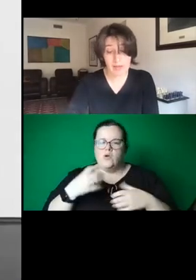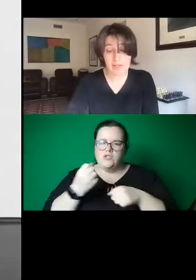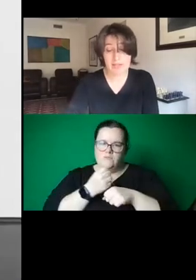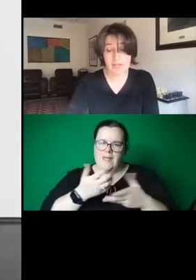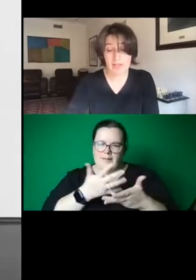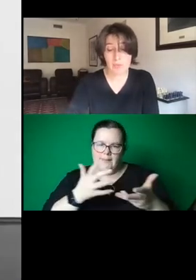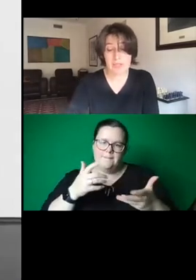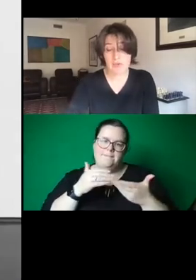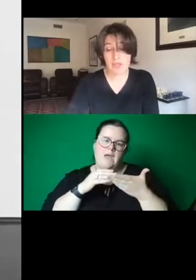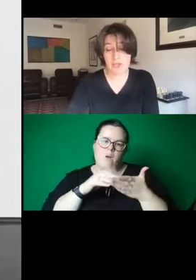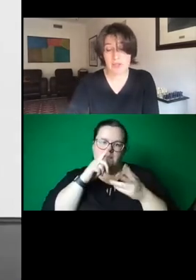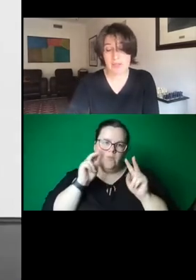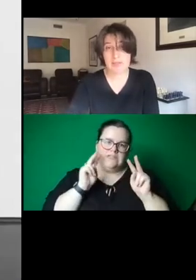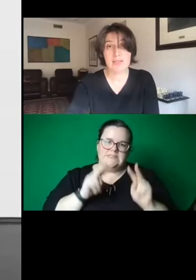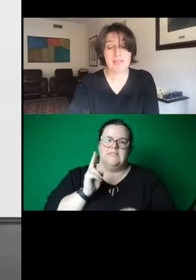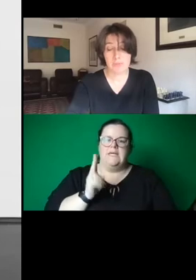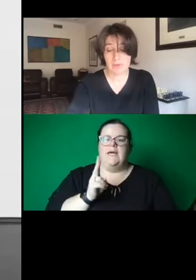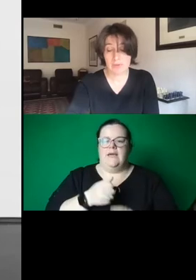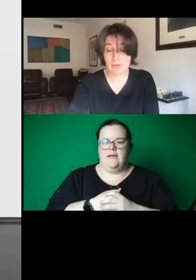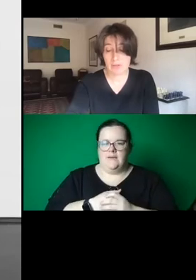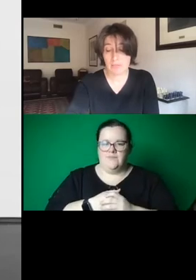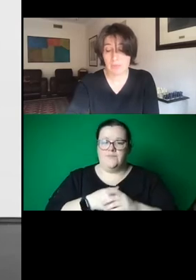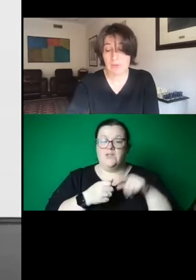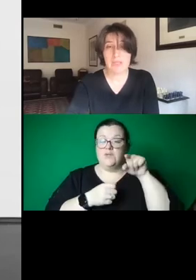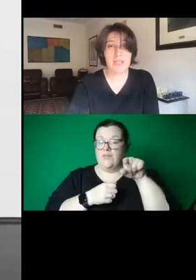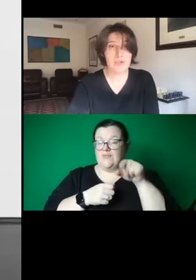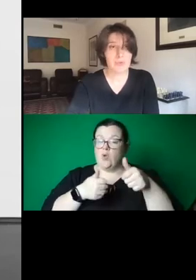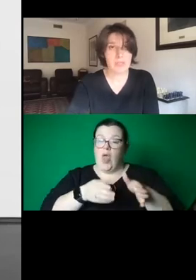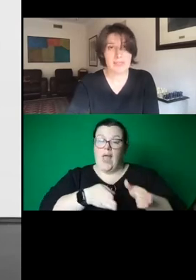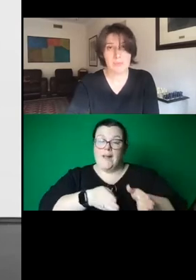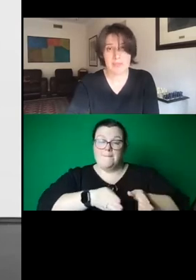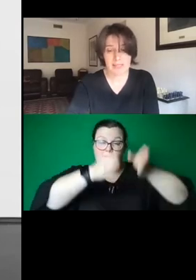the detail where the structure is disassembled but with the potential to be assembled again